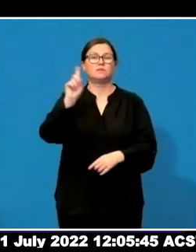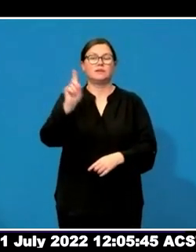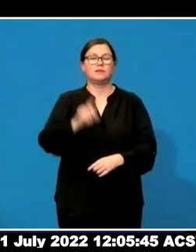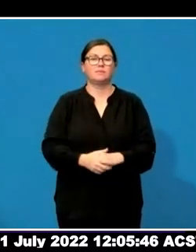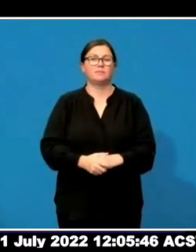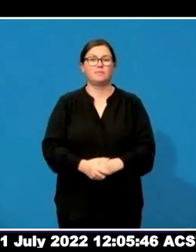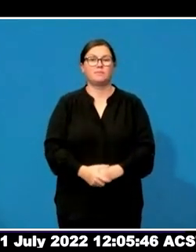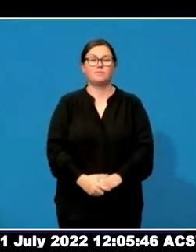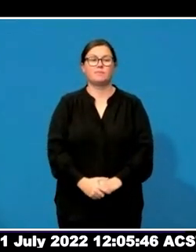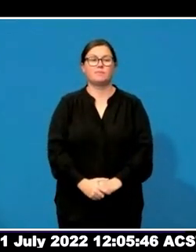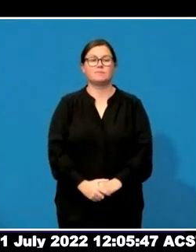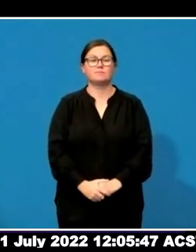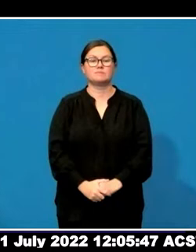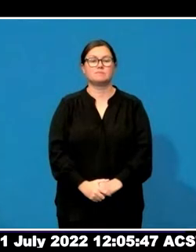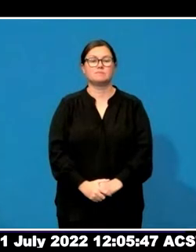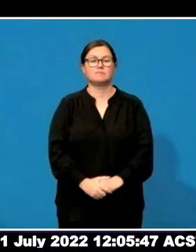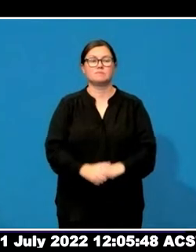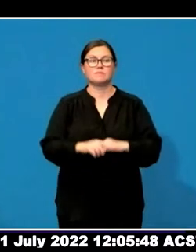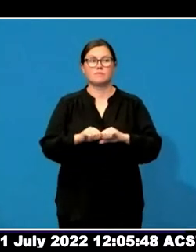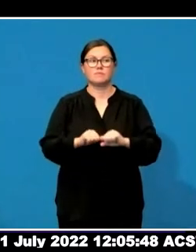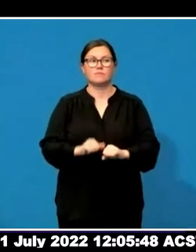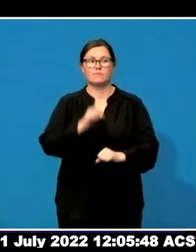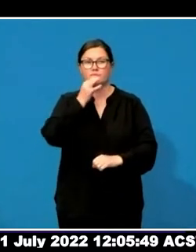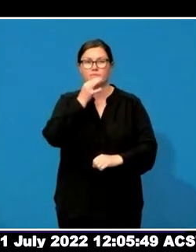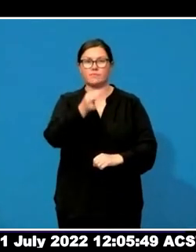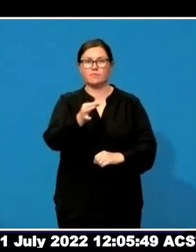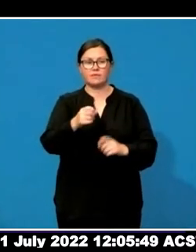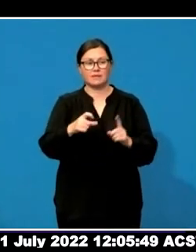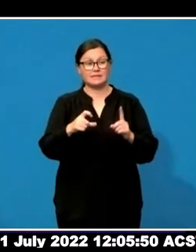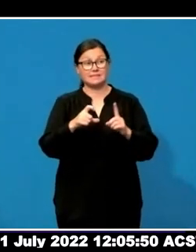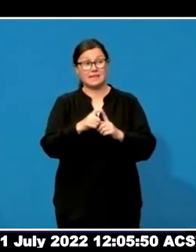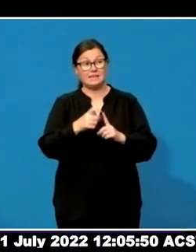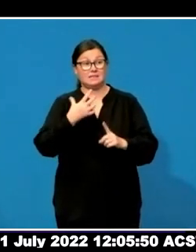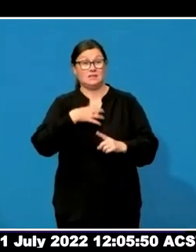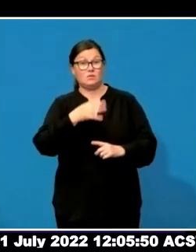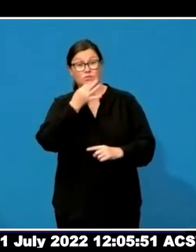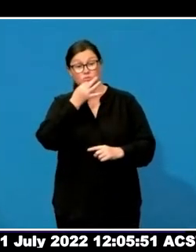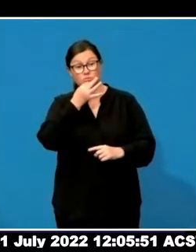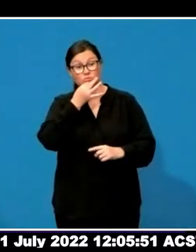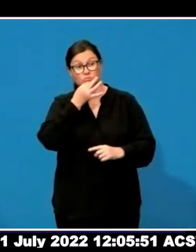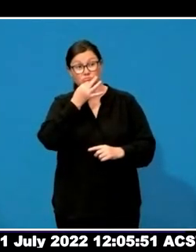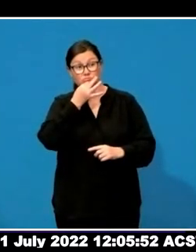Daisy, can I thank you very much indeed for coming to the Royal Commission